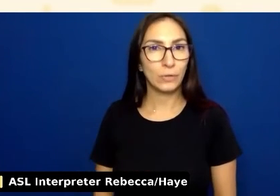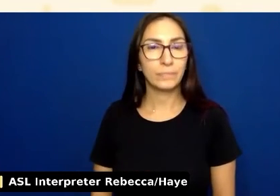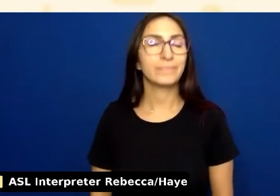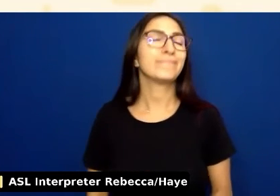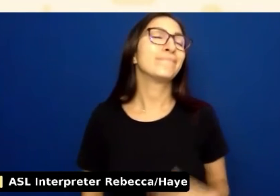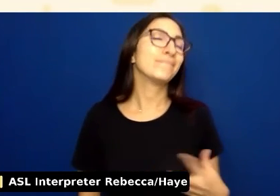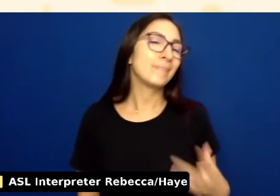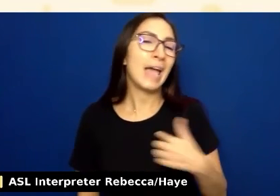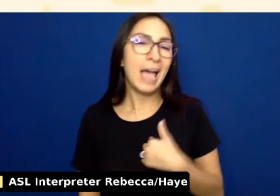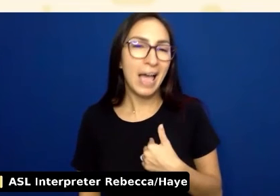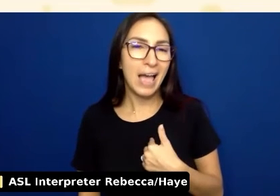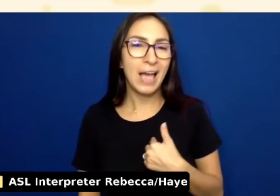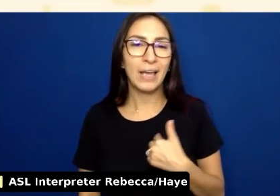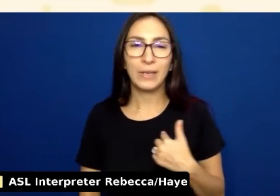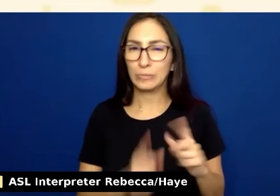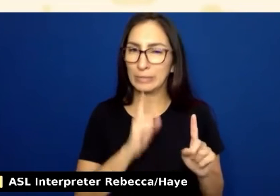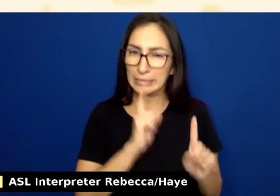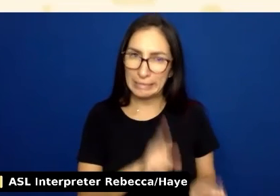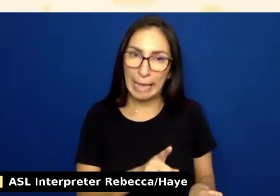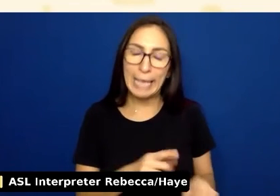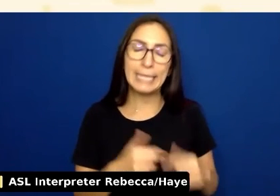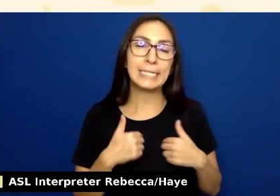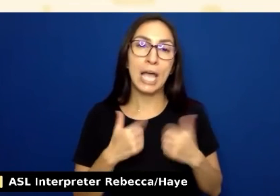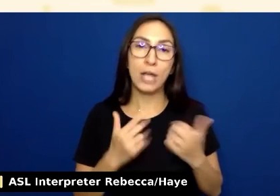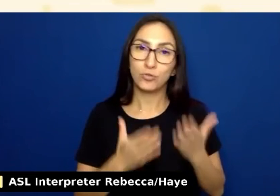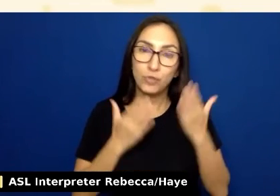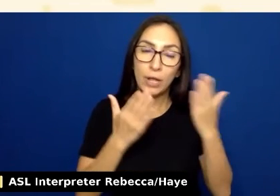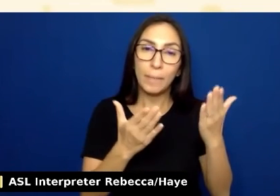I would recommend that we perform user testing to see